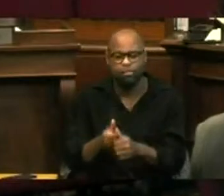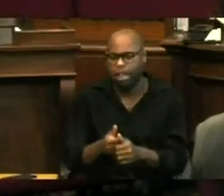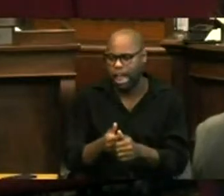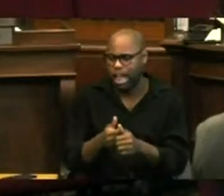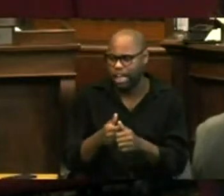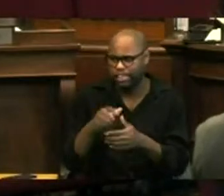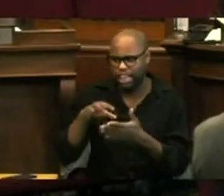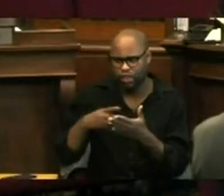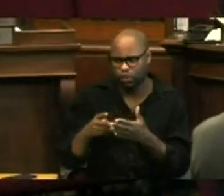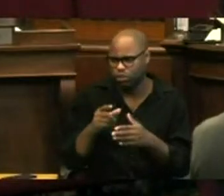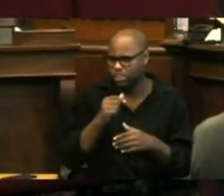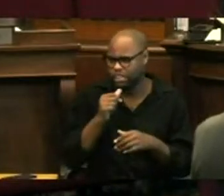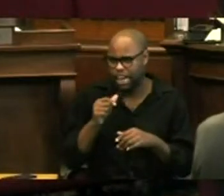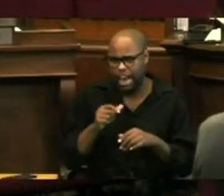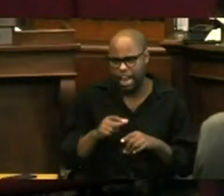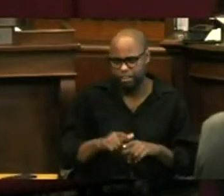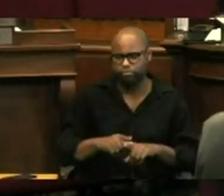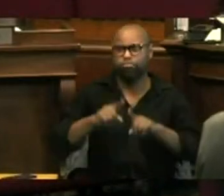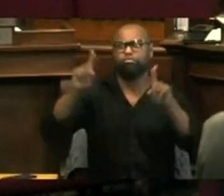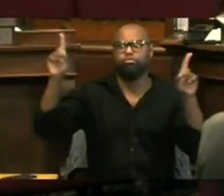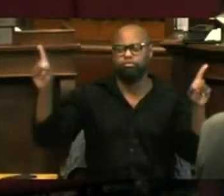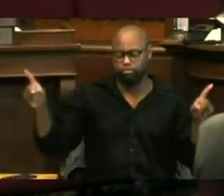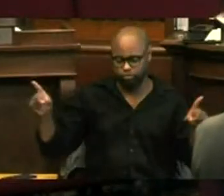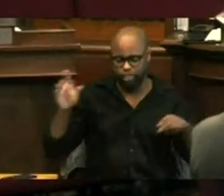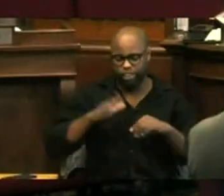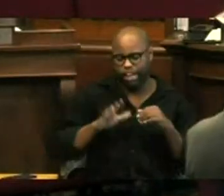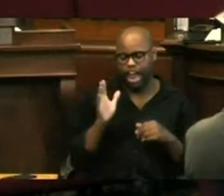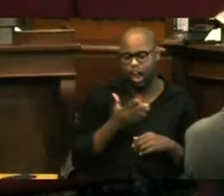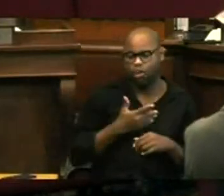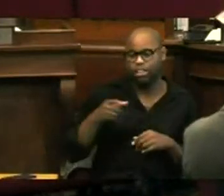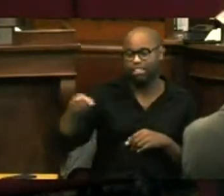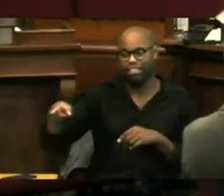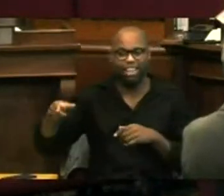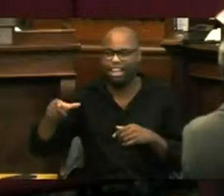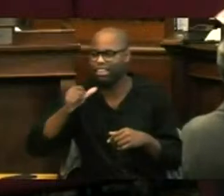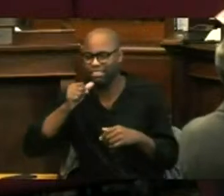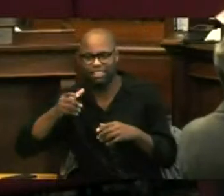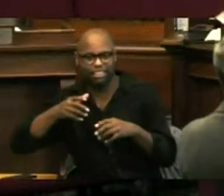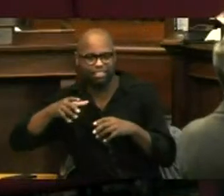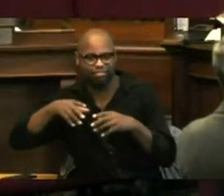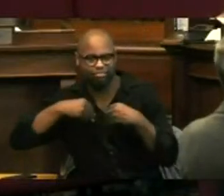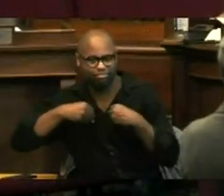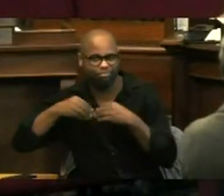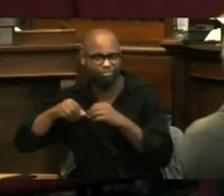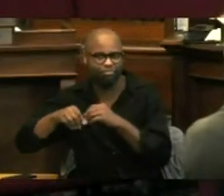of the scale of what they do. Their compliance schedule is not all that different than ours,